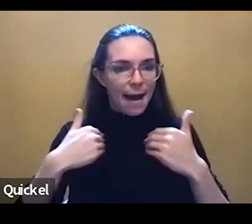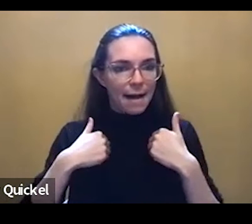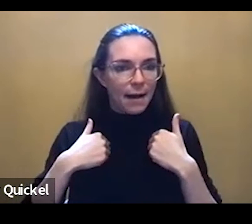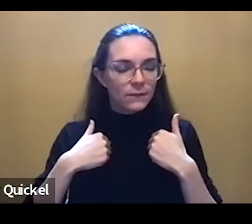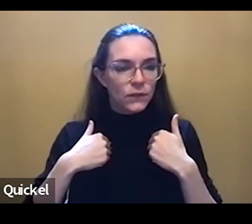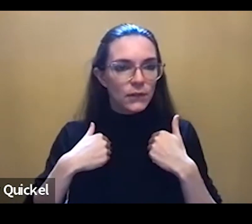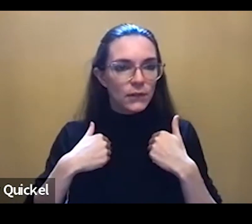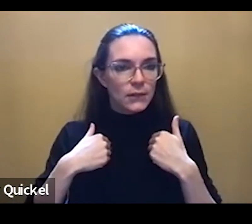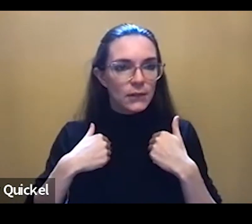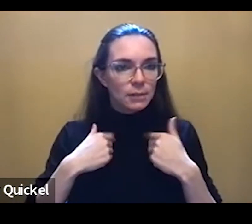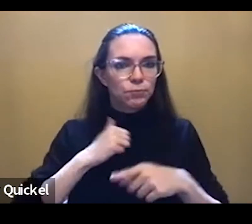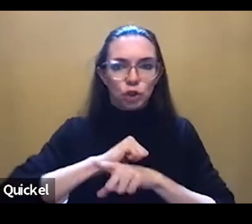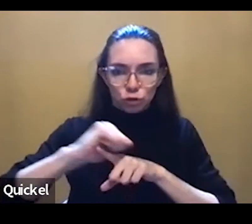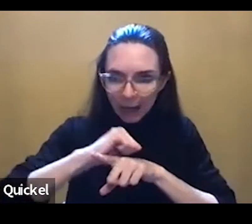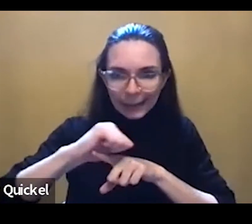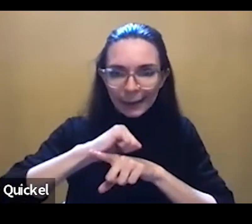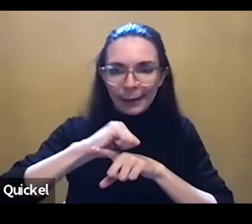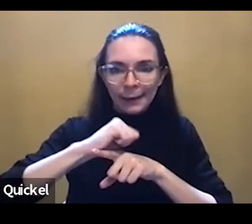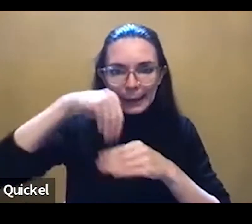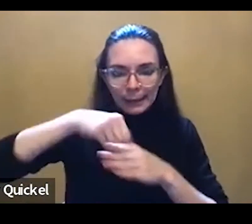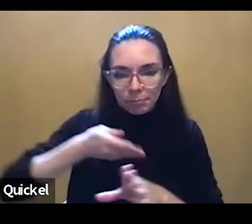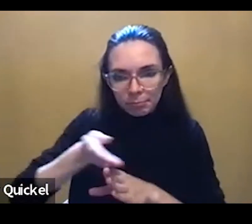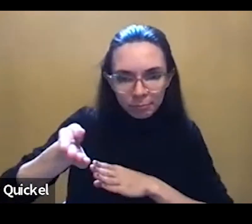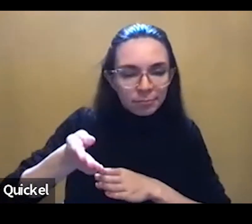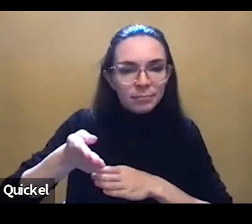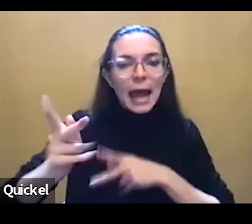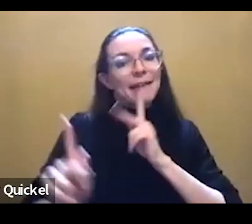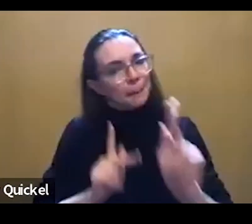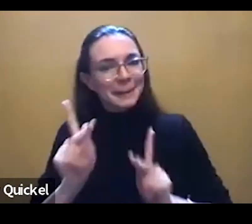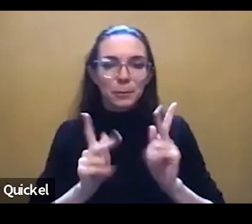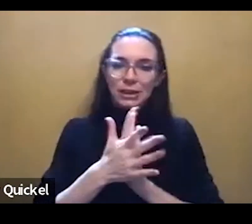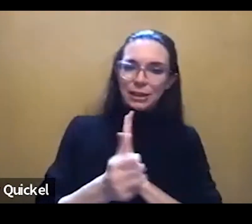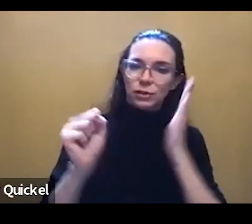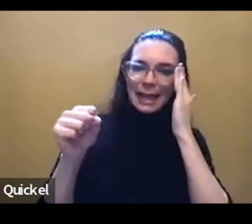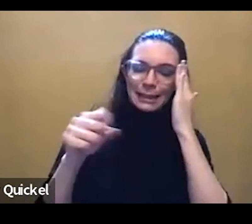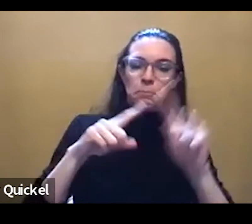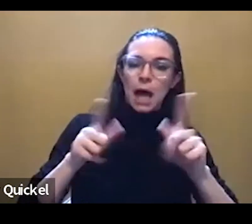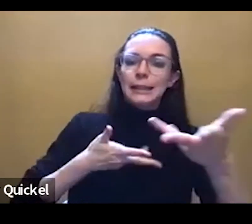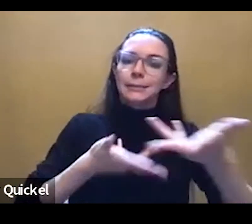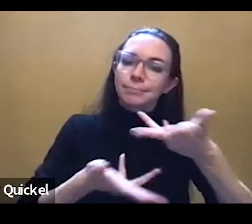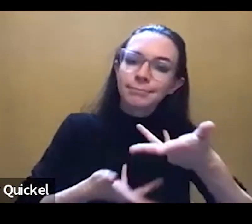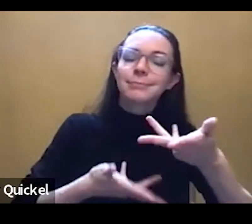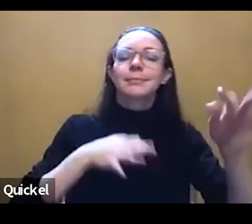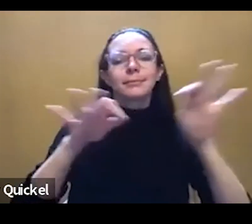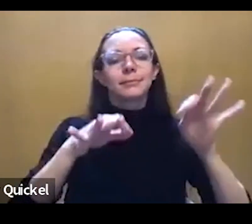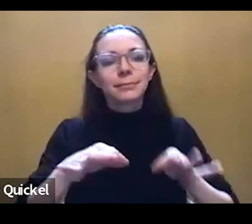have like training in having people skills but like in talking to people and helping them see things that